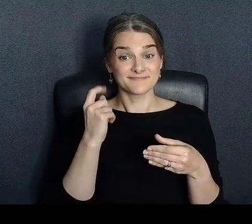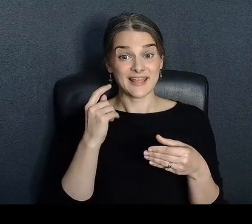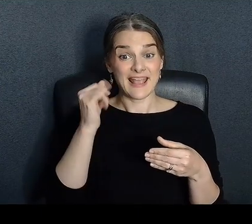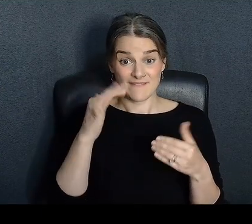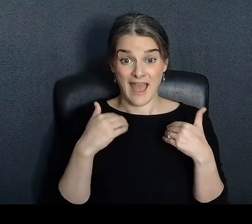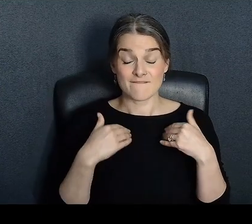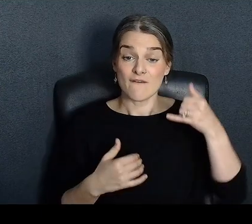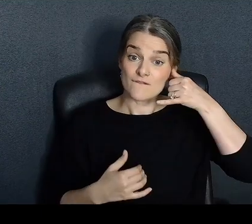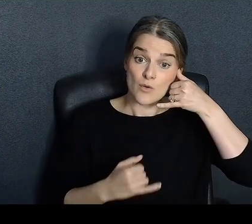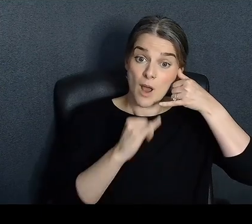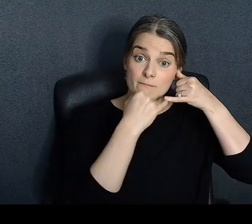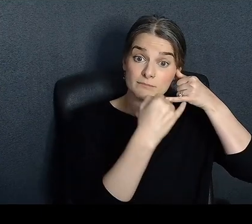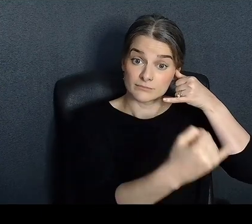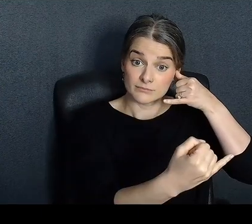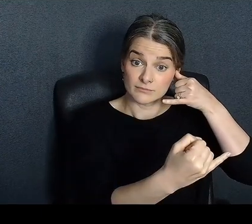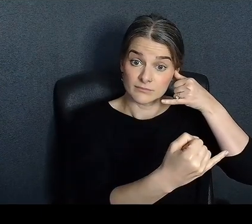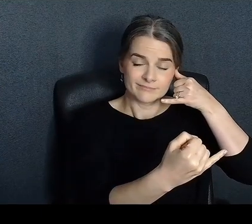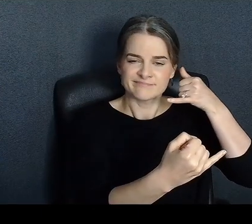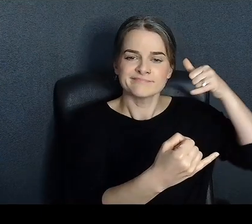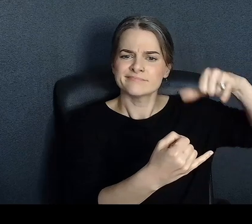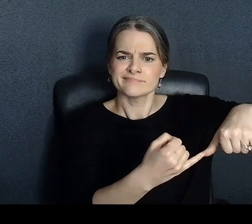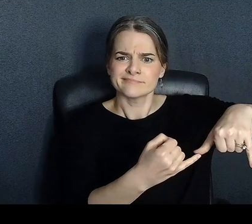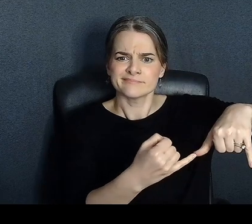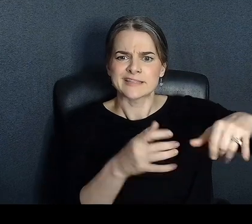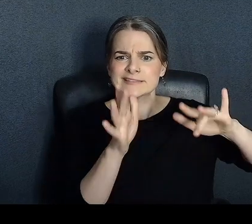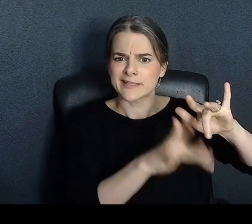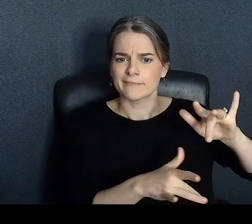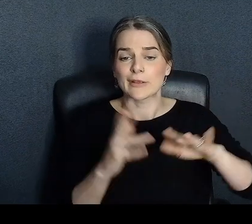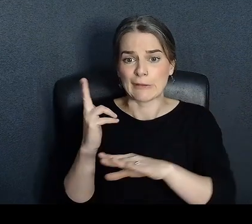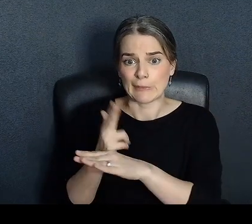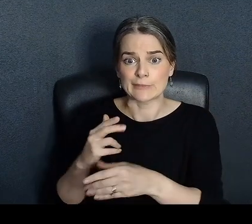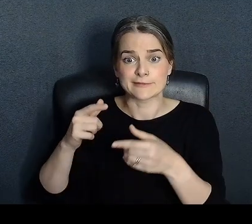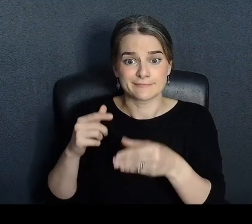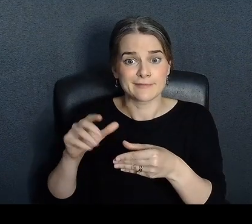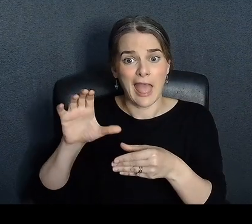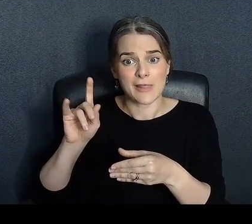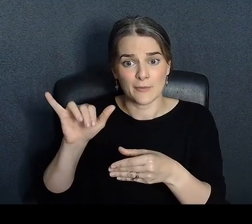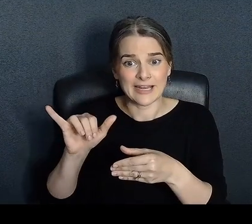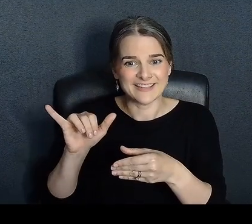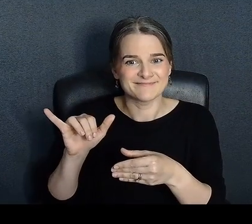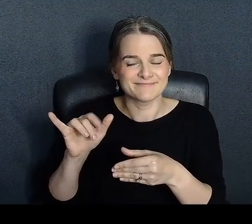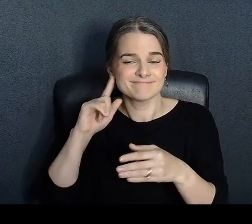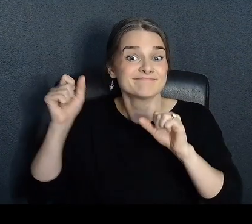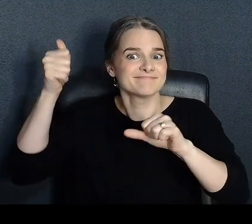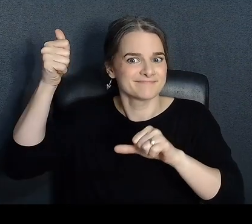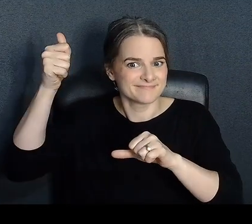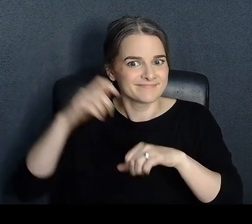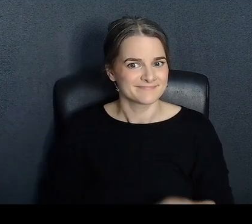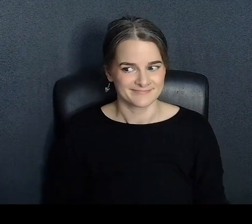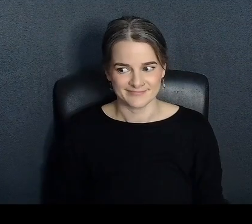And there's that toggle there that you can adjust. This one really is only--